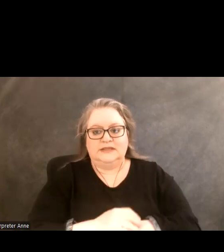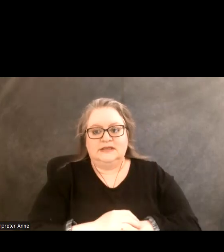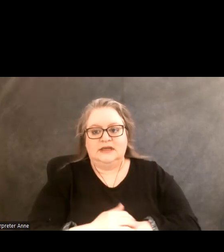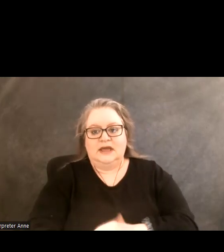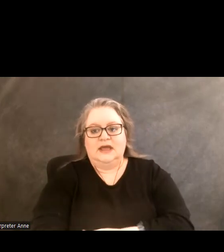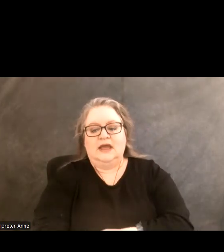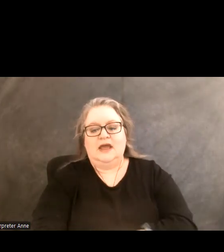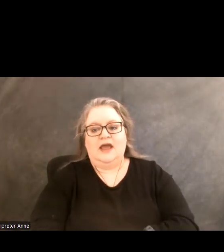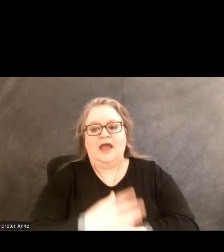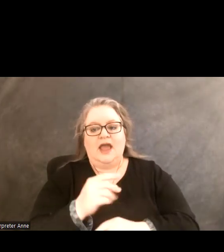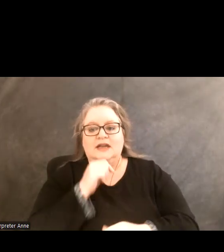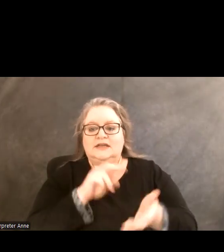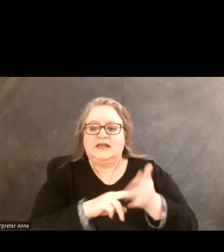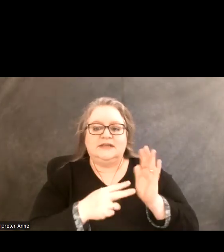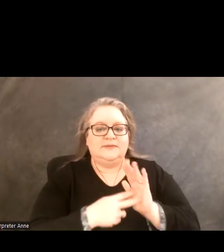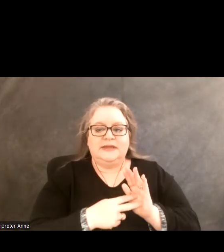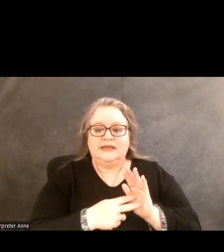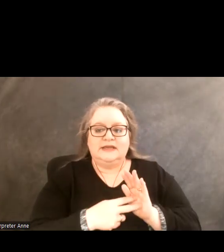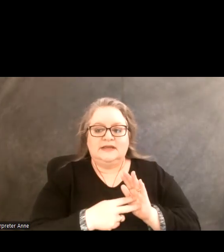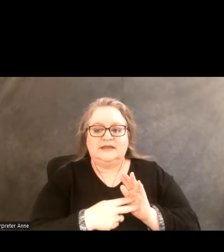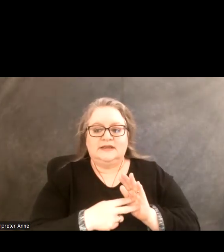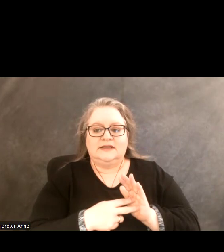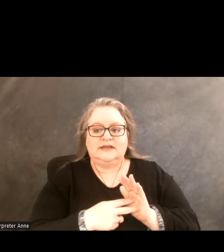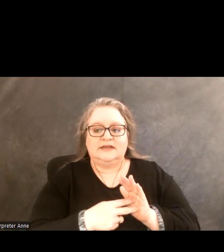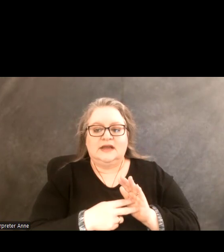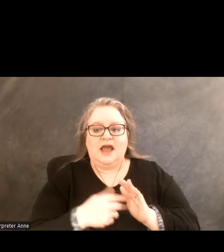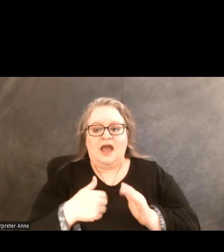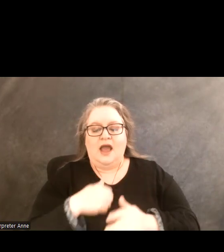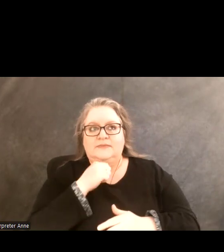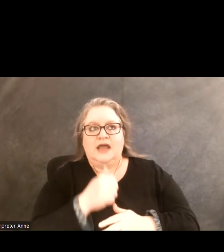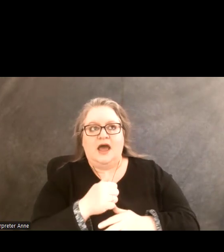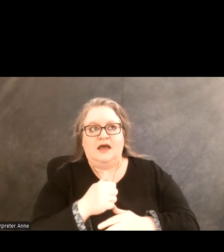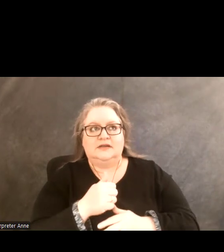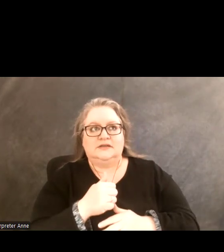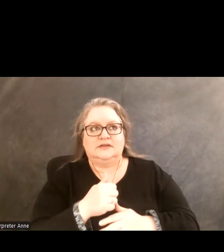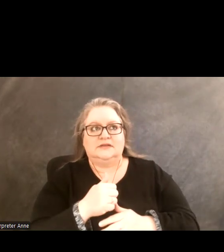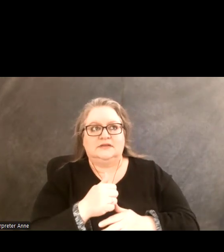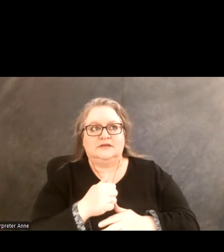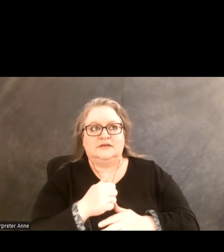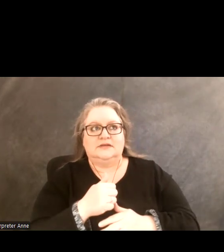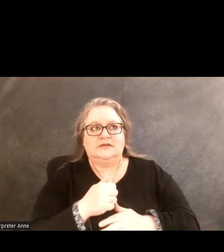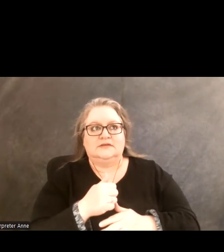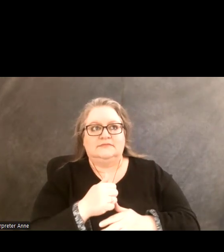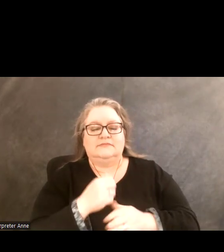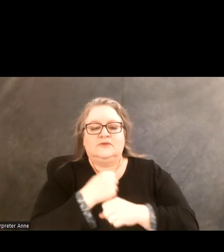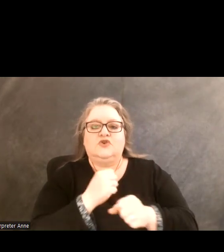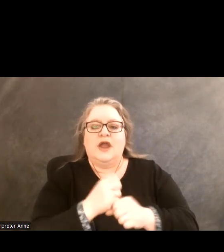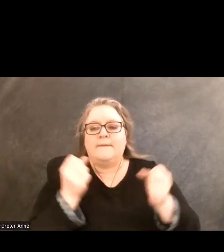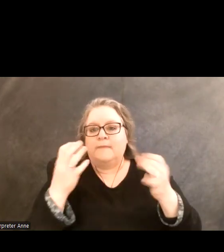mean that I'm not going to create multiple I call it axes